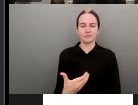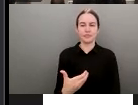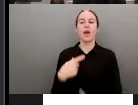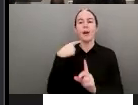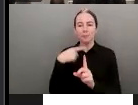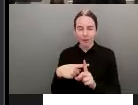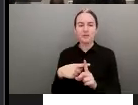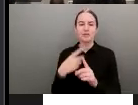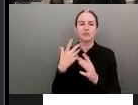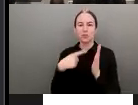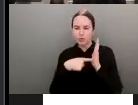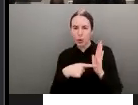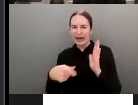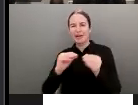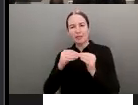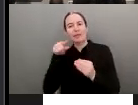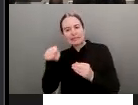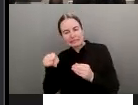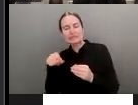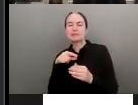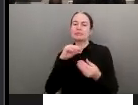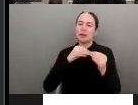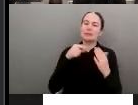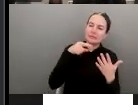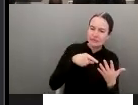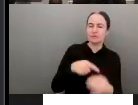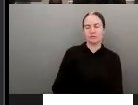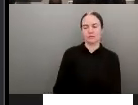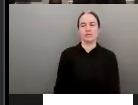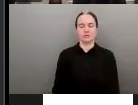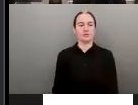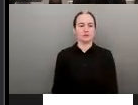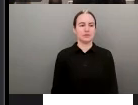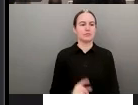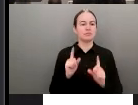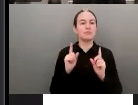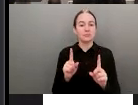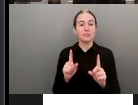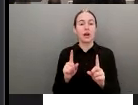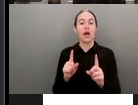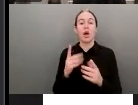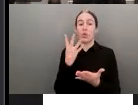showing the problems - more on that in a bit. And then record options,